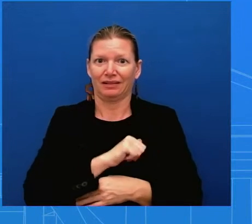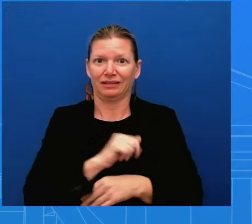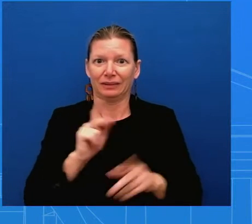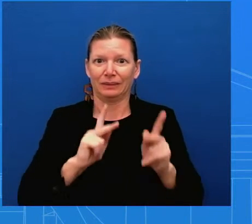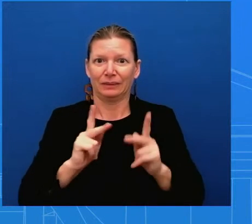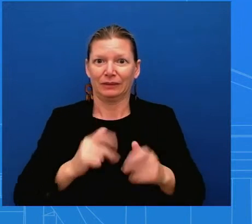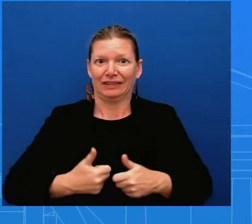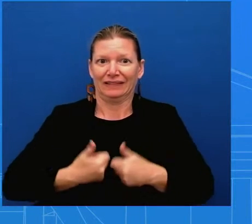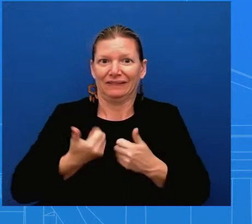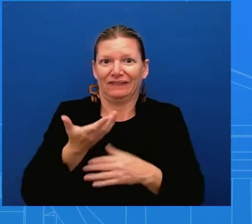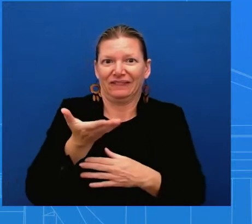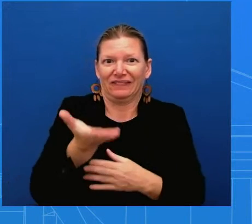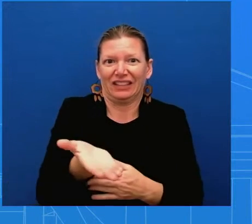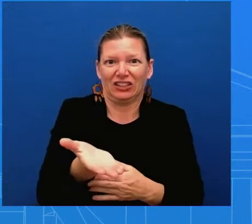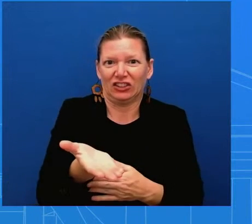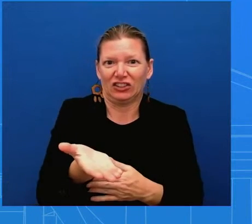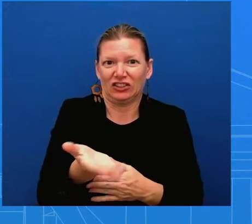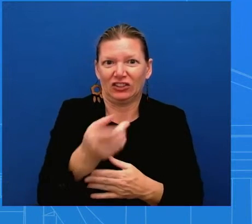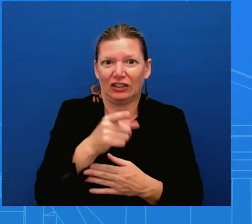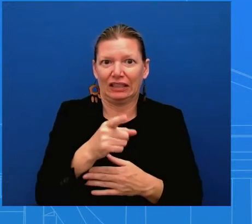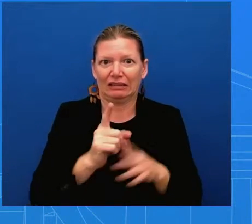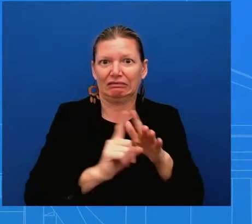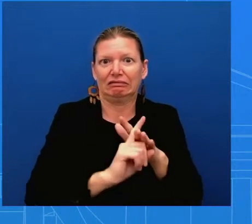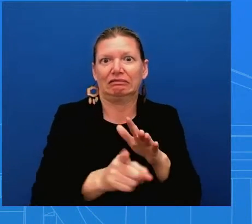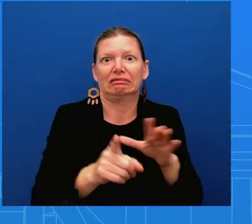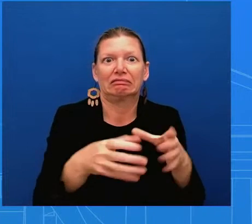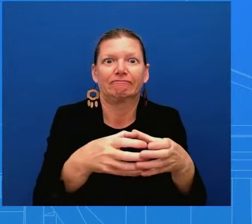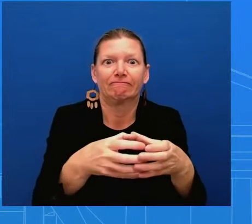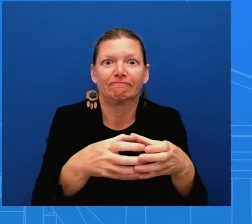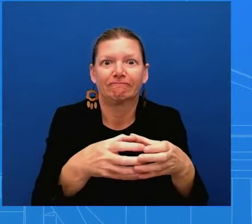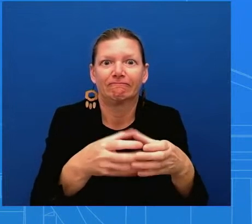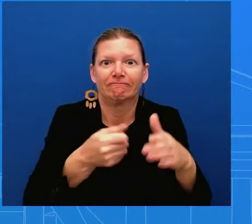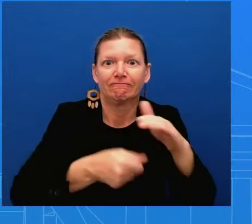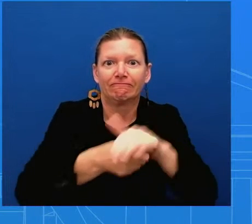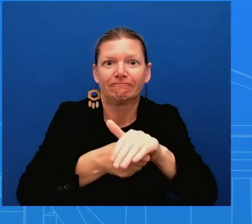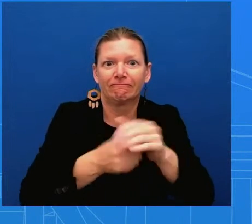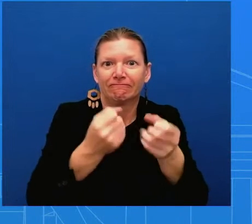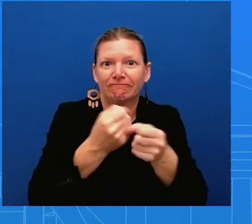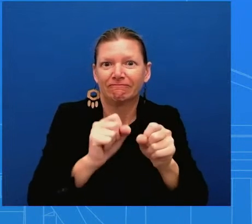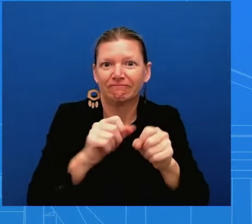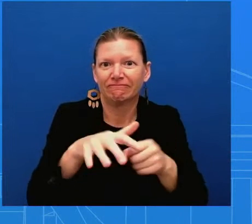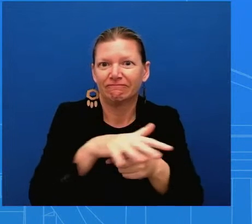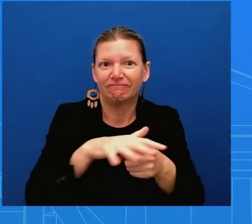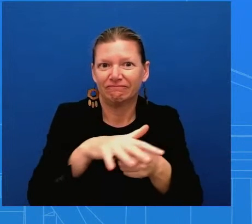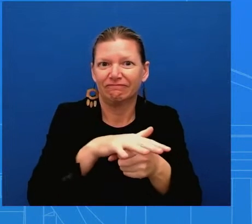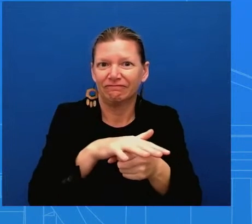And so, we've been very clear about that. So, we have paused one -- one shipment, and the -- that's what the President spoke to last week.